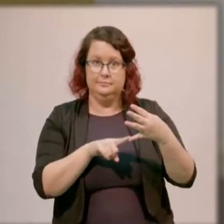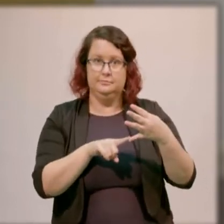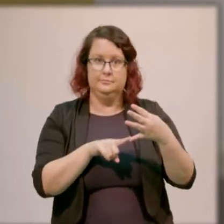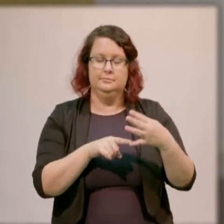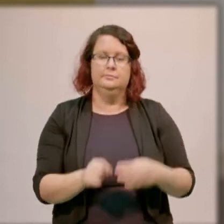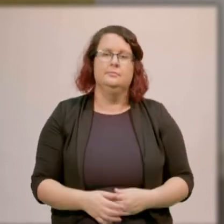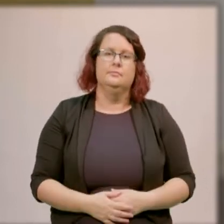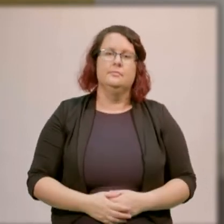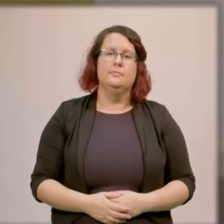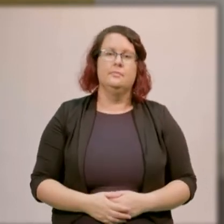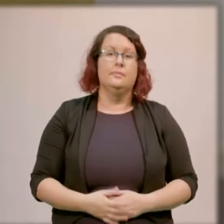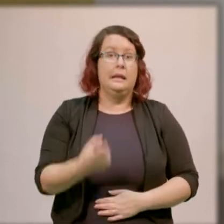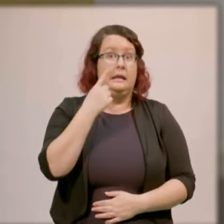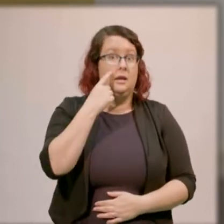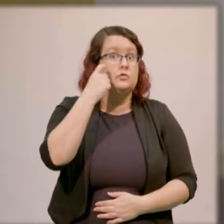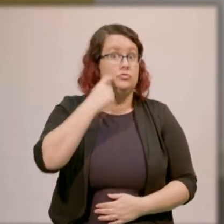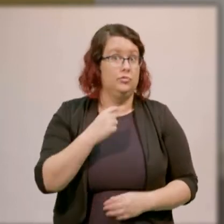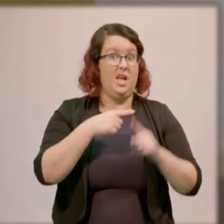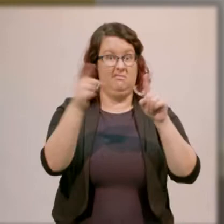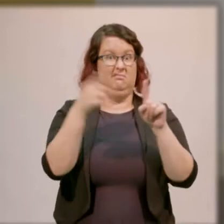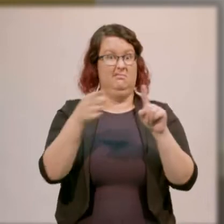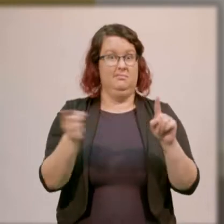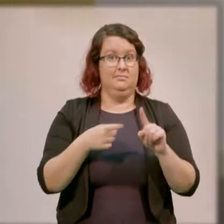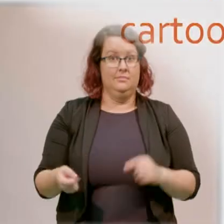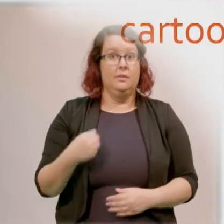to be more convincing. So here we go.